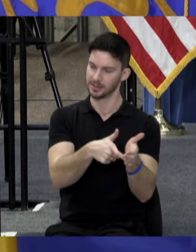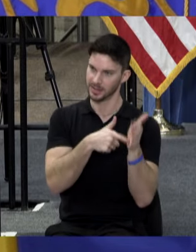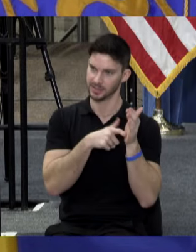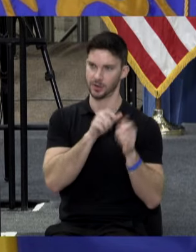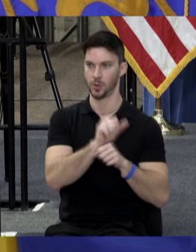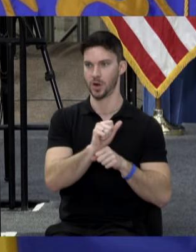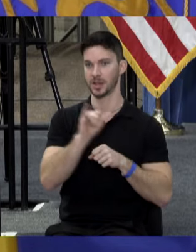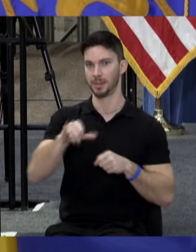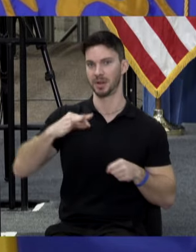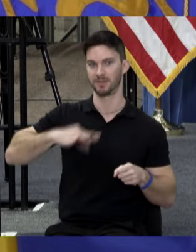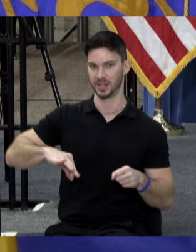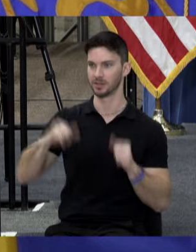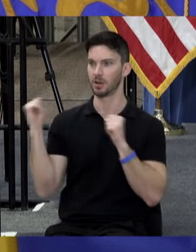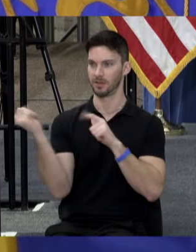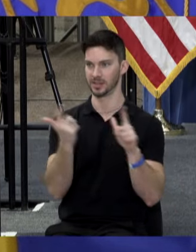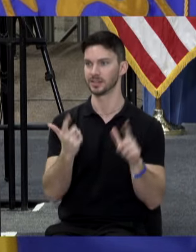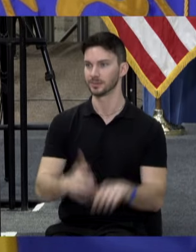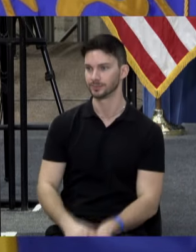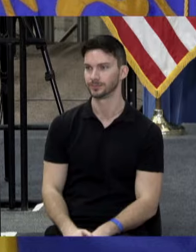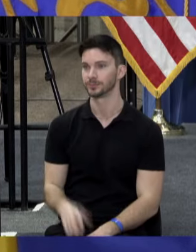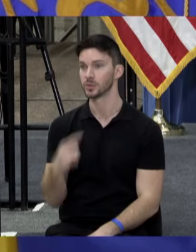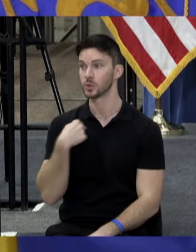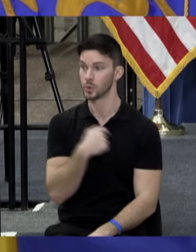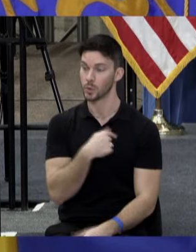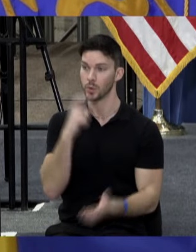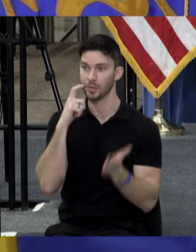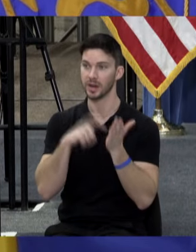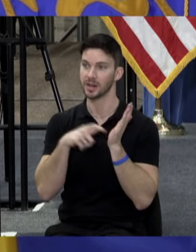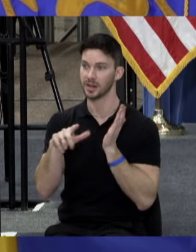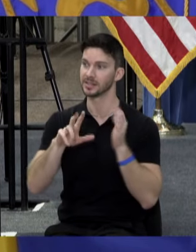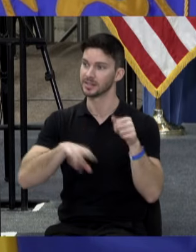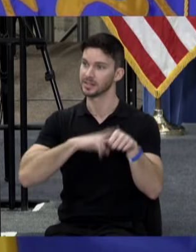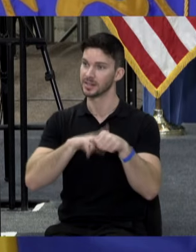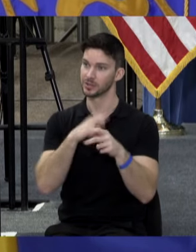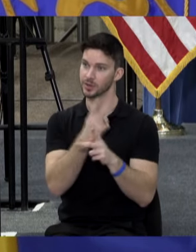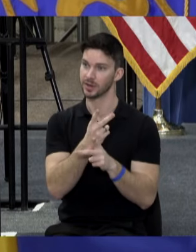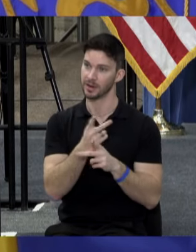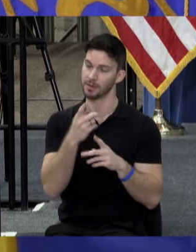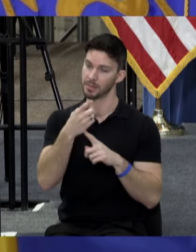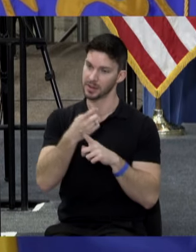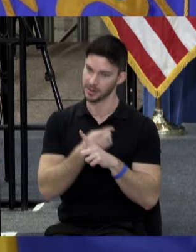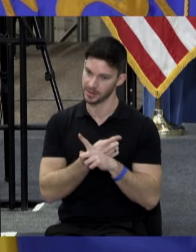So as we recognize National Family Caregivers Month, let's be clear about what recognition truly